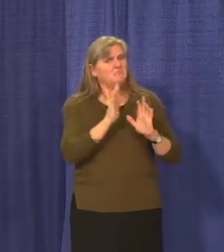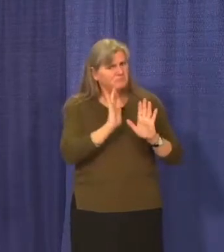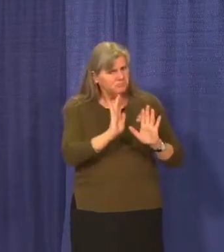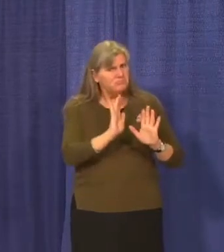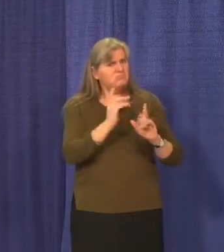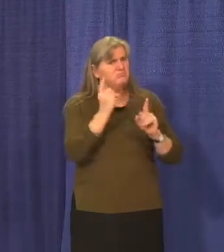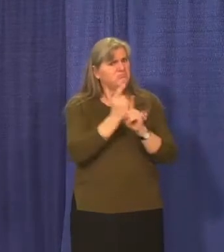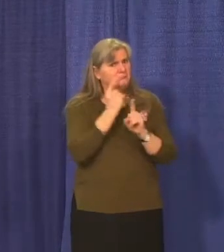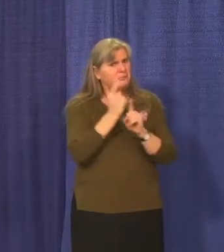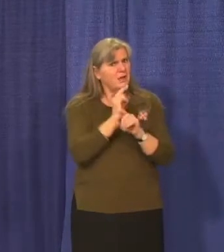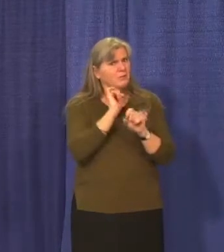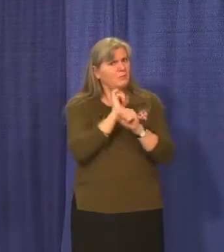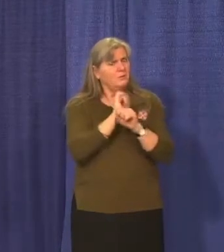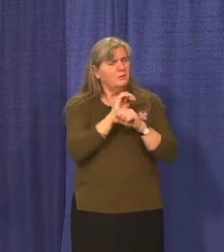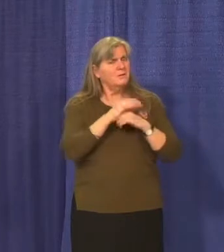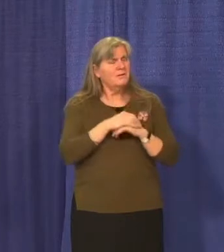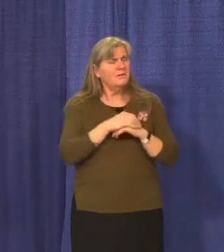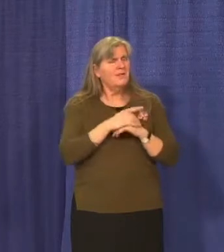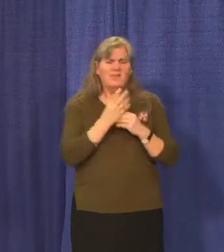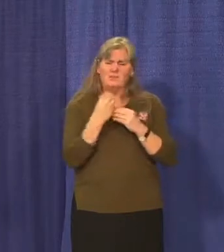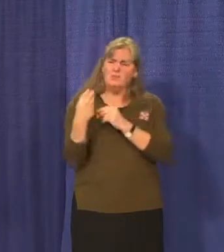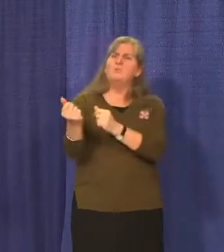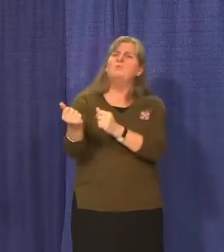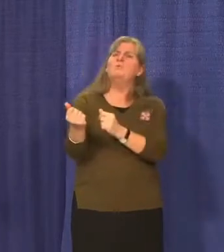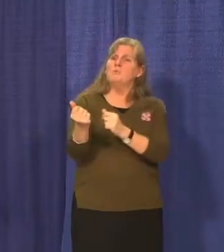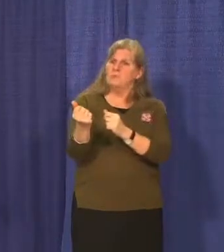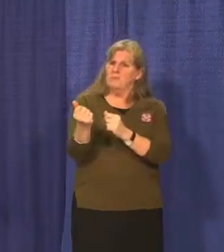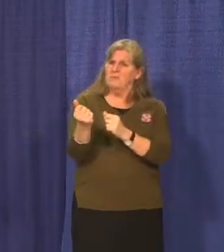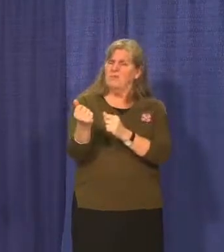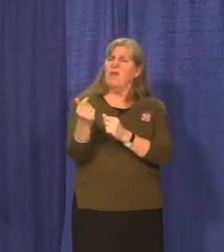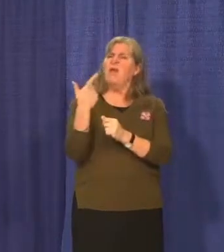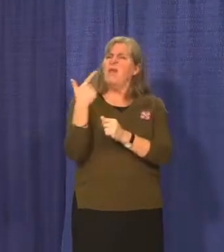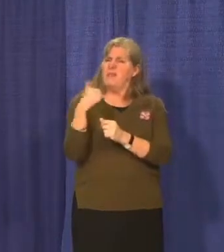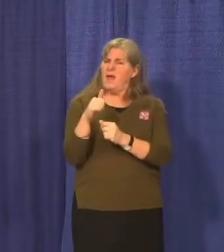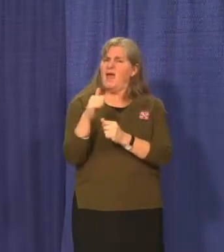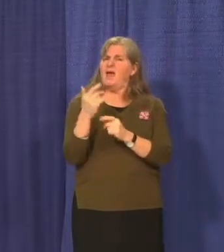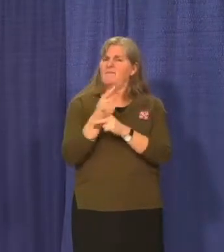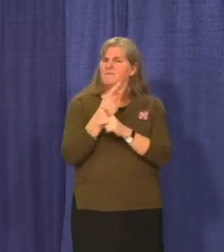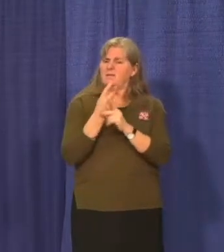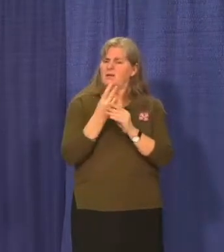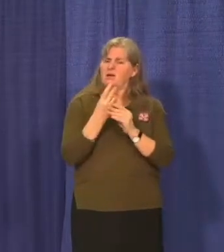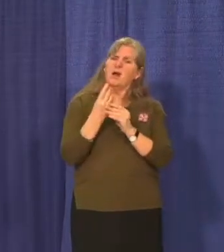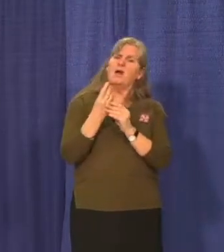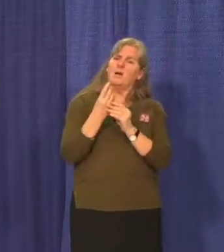very smoothly, and I think that is part of the overall design in time.